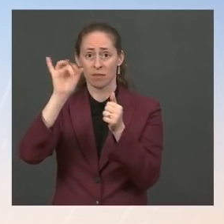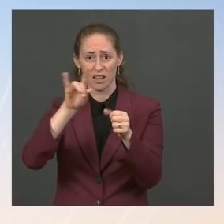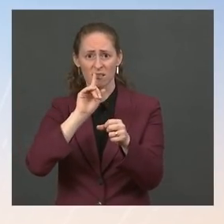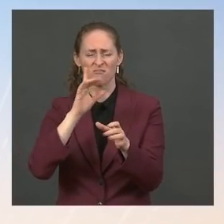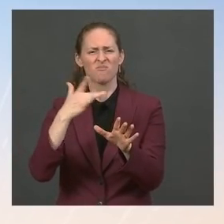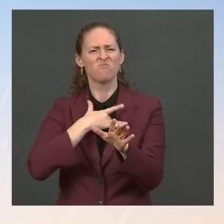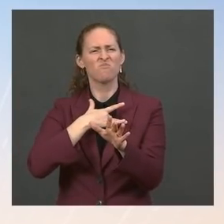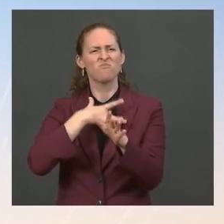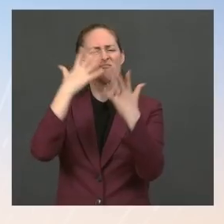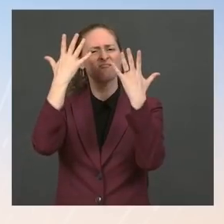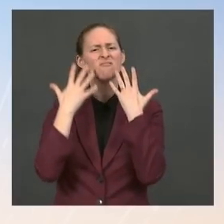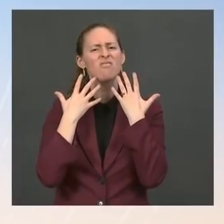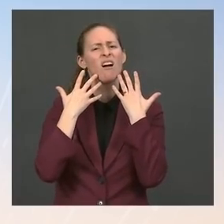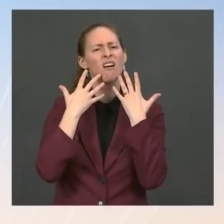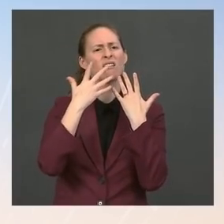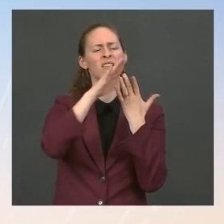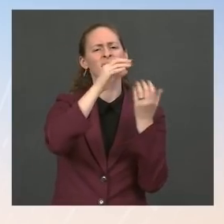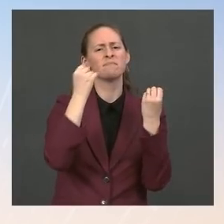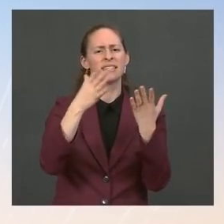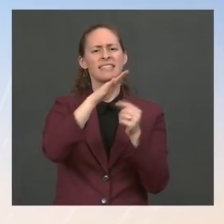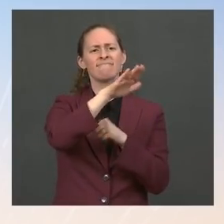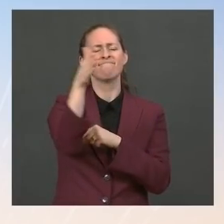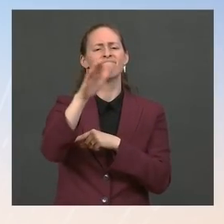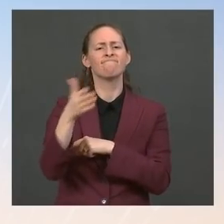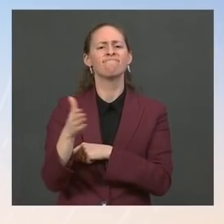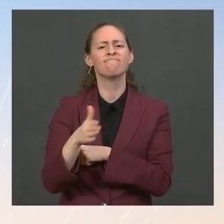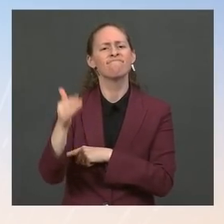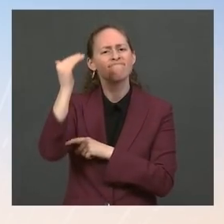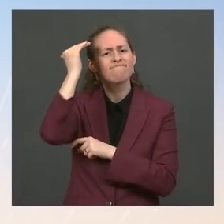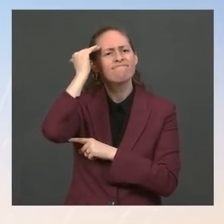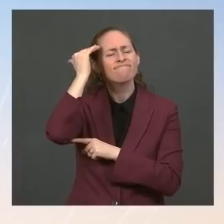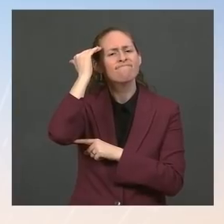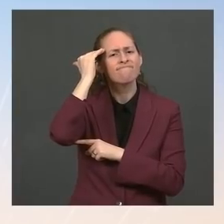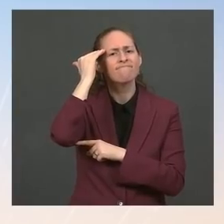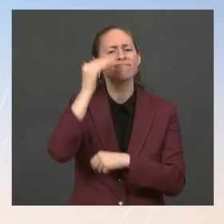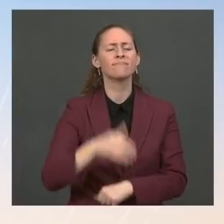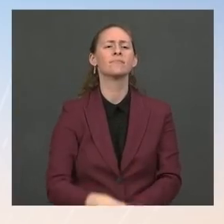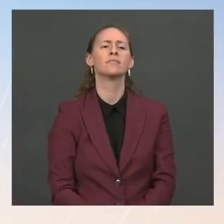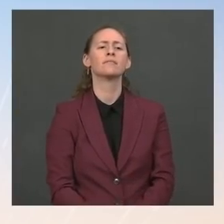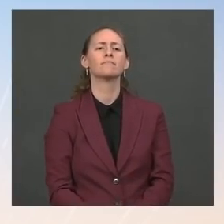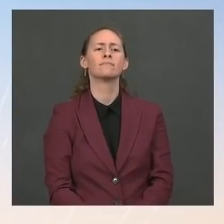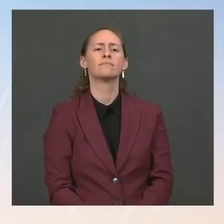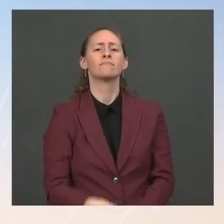It is a commitment of the President to address violence, address threats to transgender people